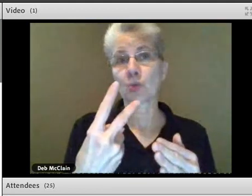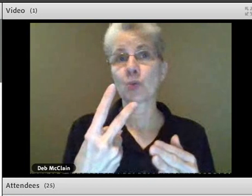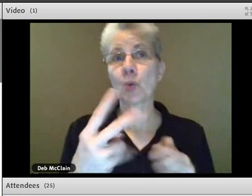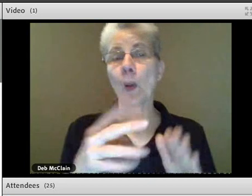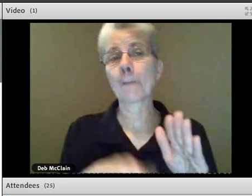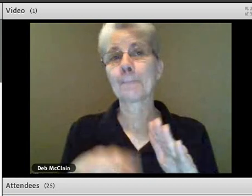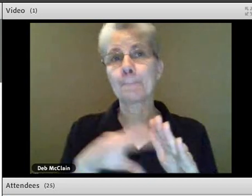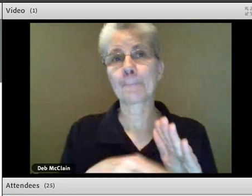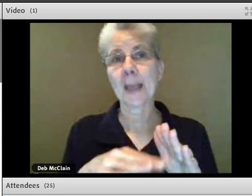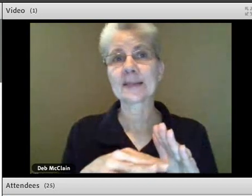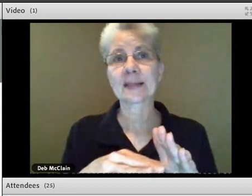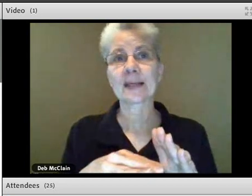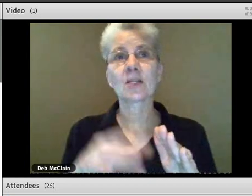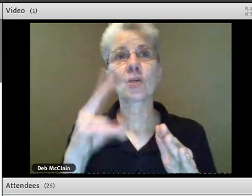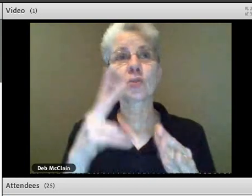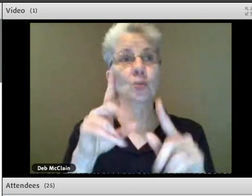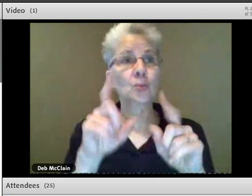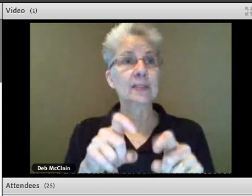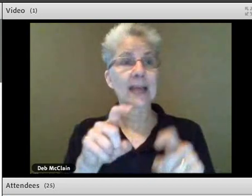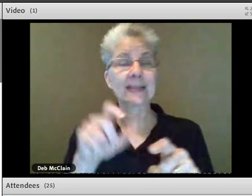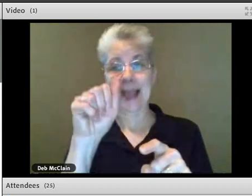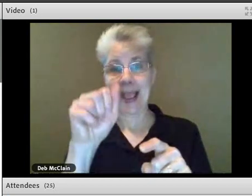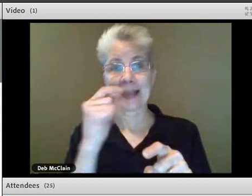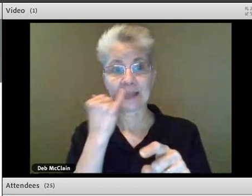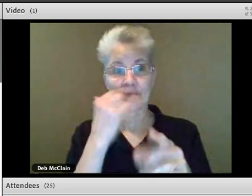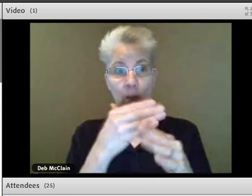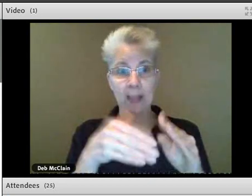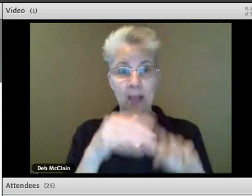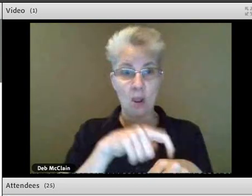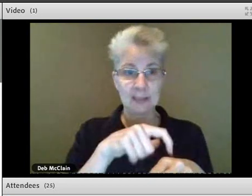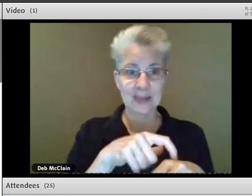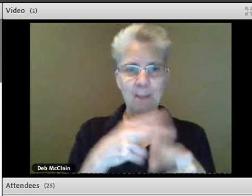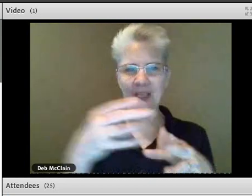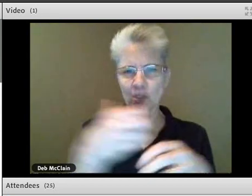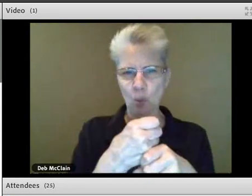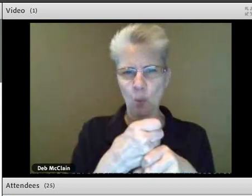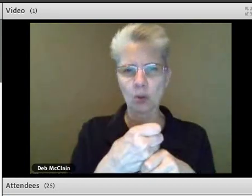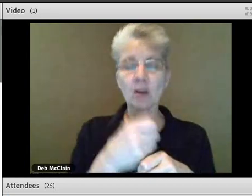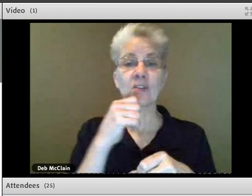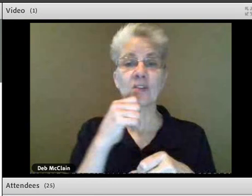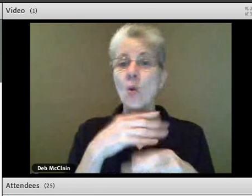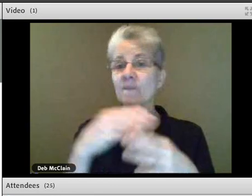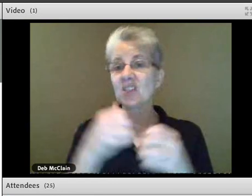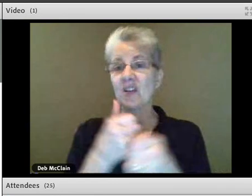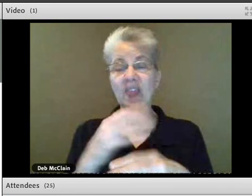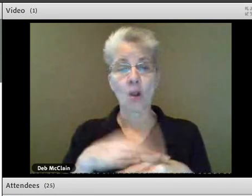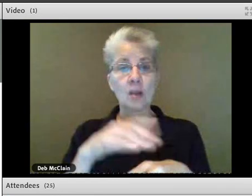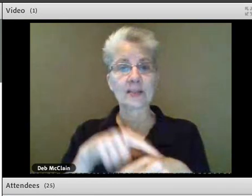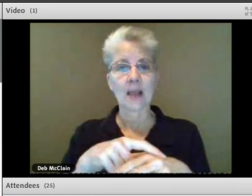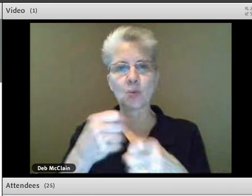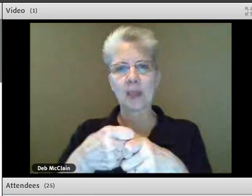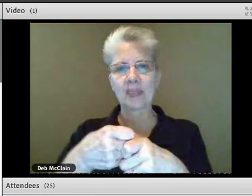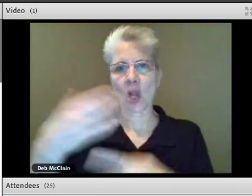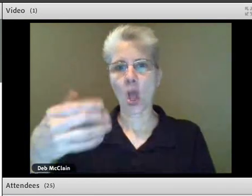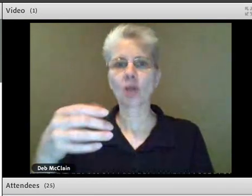You can build two tests. Test A is if you complete it on time. It's shorter. If you don't finish everything on time, you get the longer test,